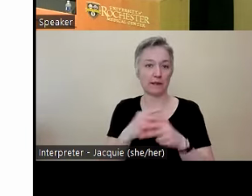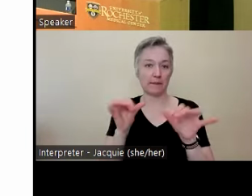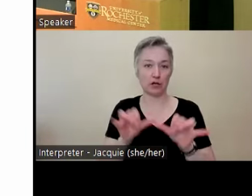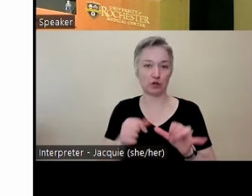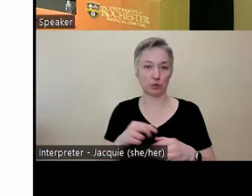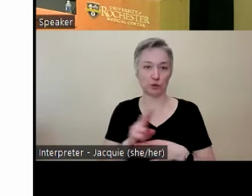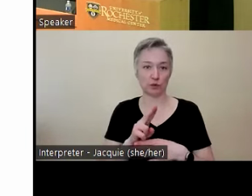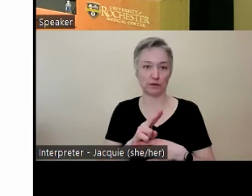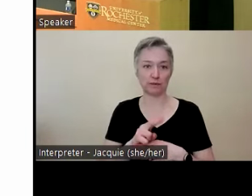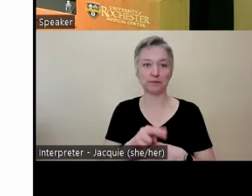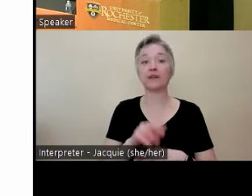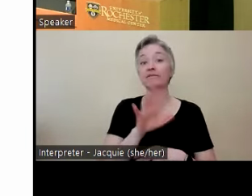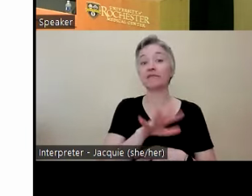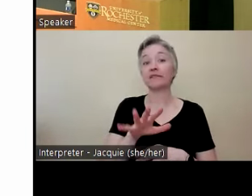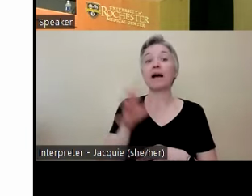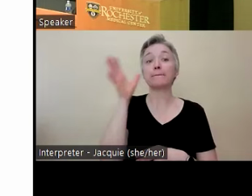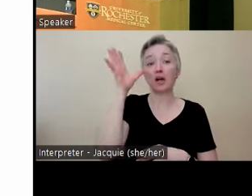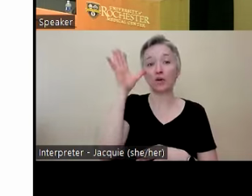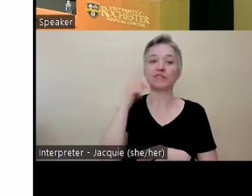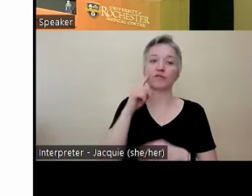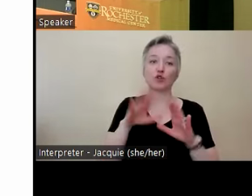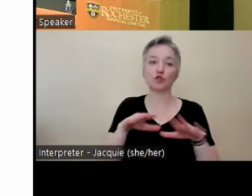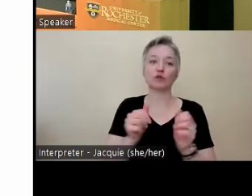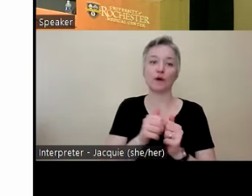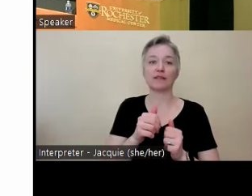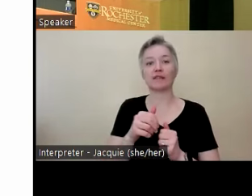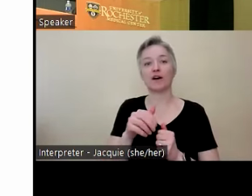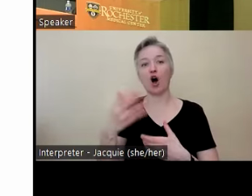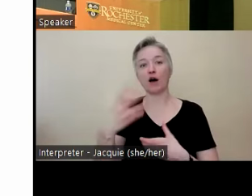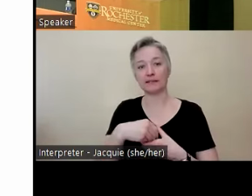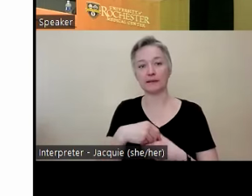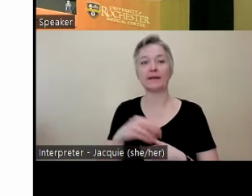parents of children with autism and 60 parents of typically developing children complete the